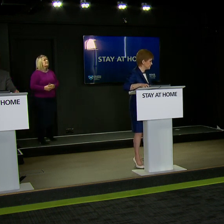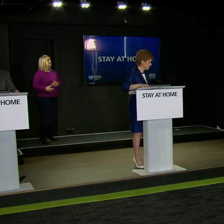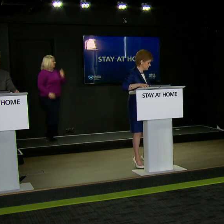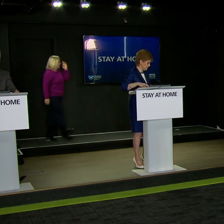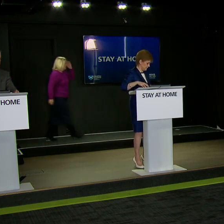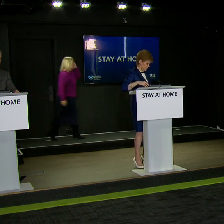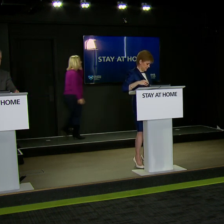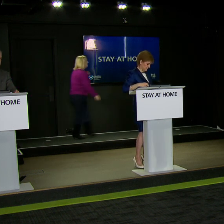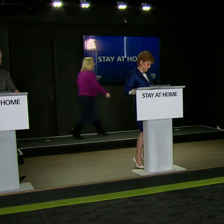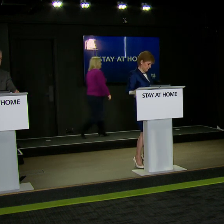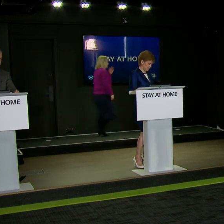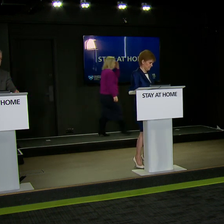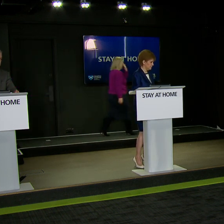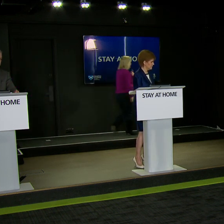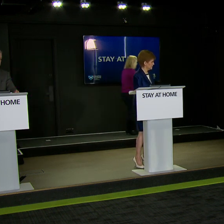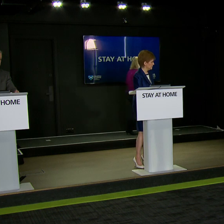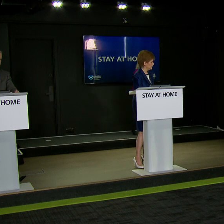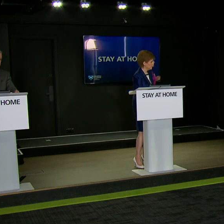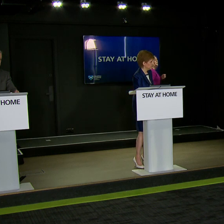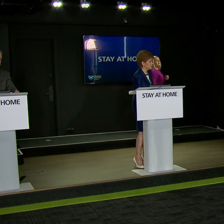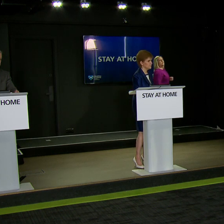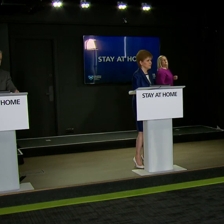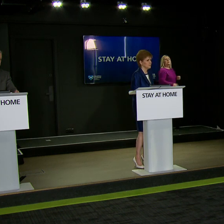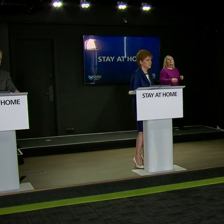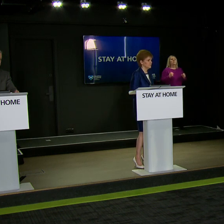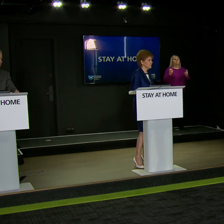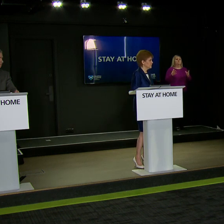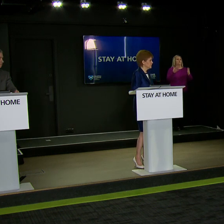Thank you. Today I want to address Scotland's health and social